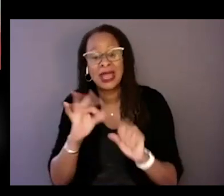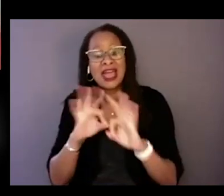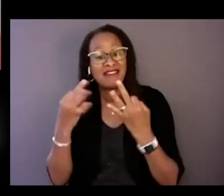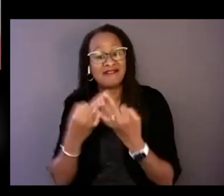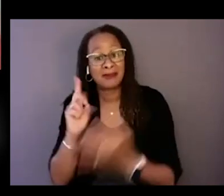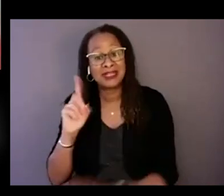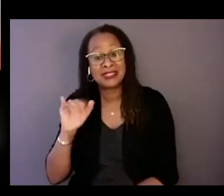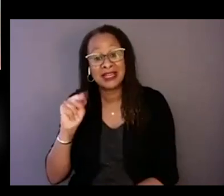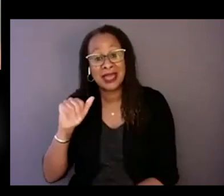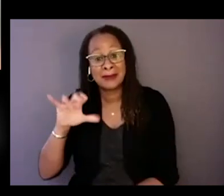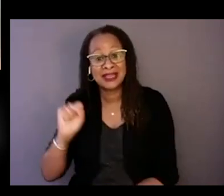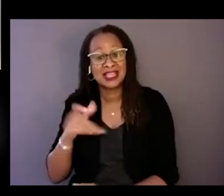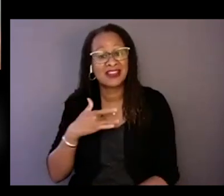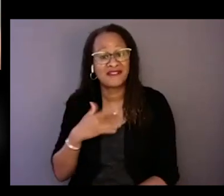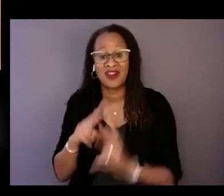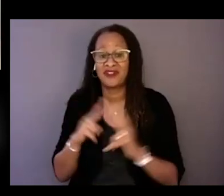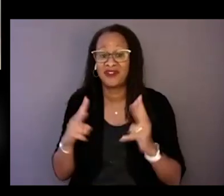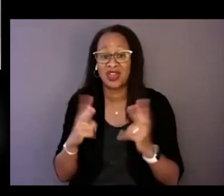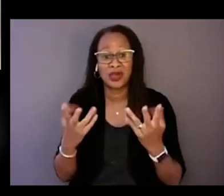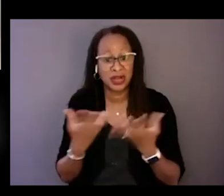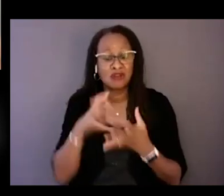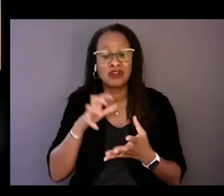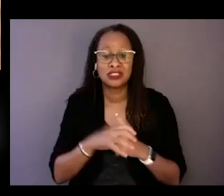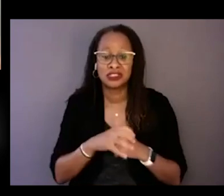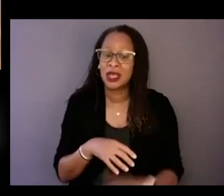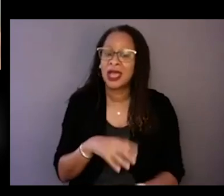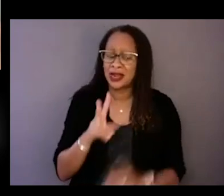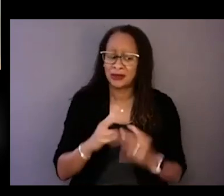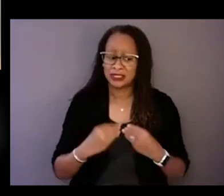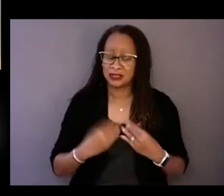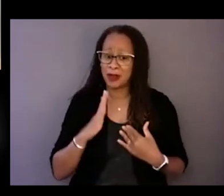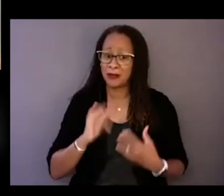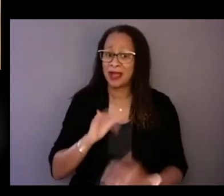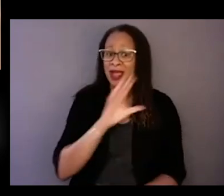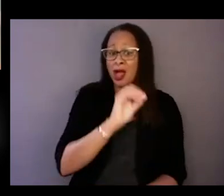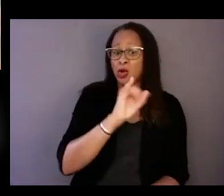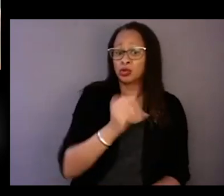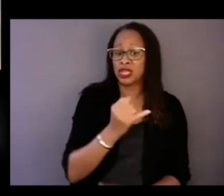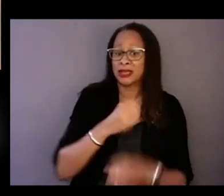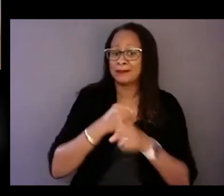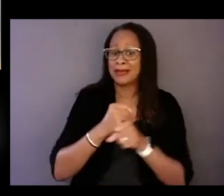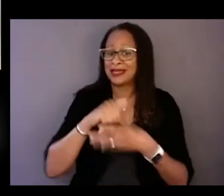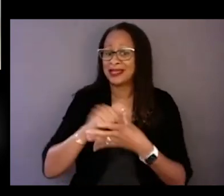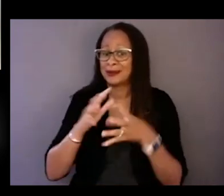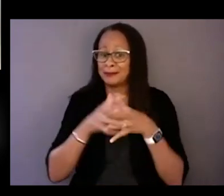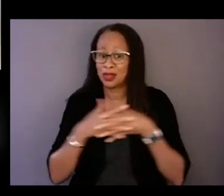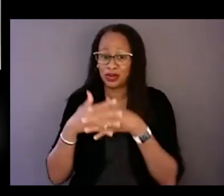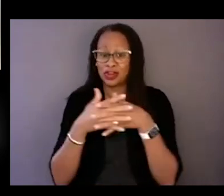And I was inspired by O.J.: Made in America in the way that that story also told the singular story of O.J.